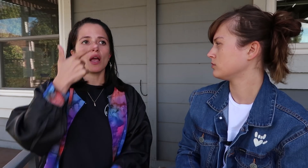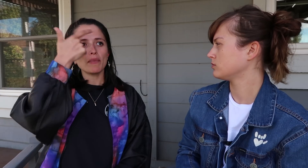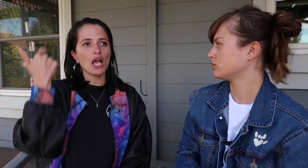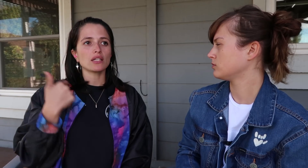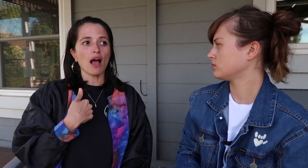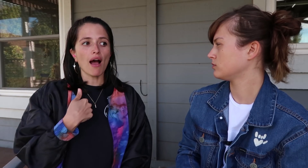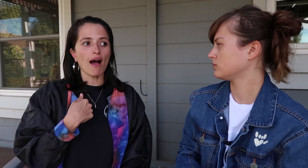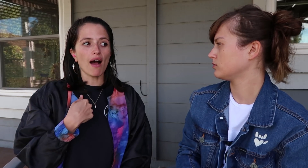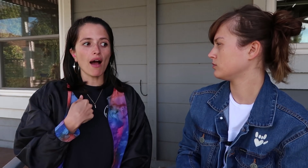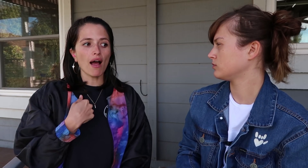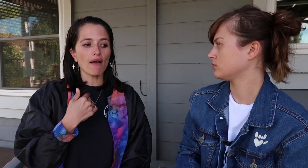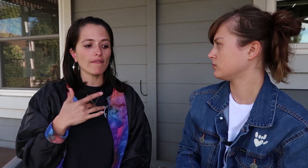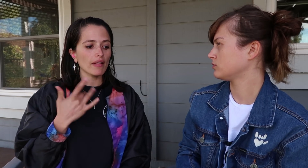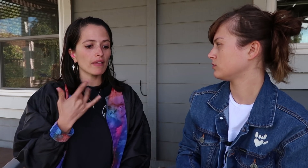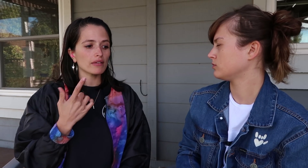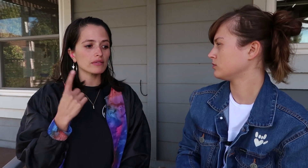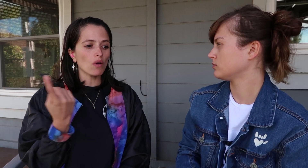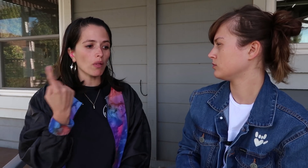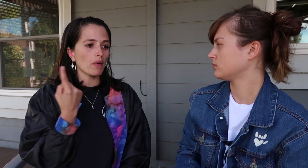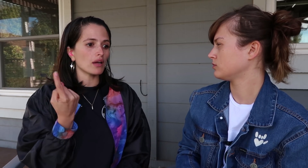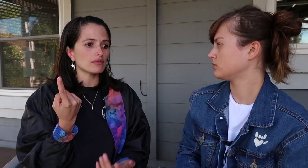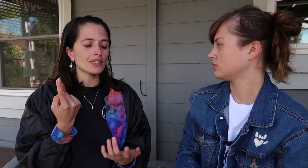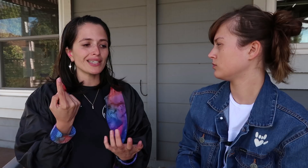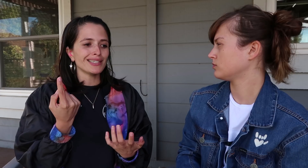Because most of the time I felt like I was the only one